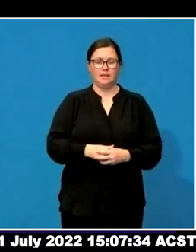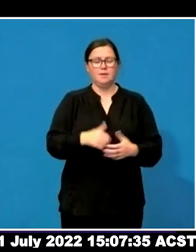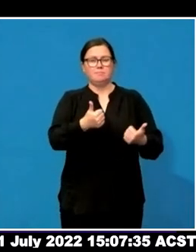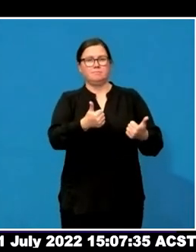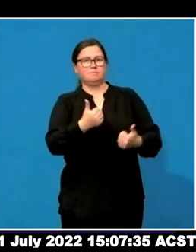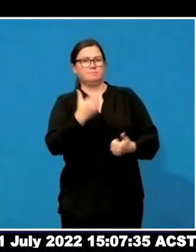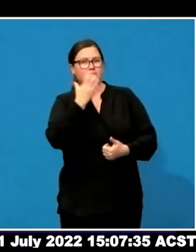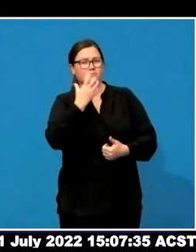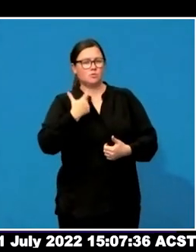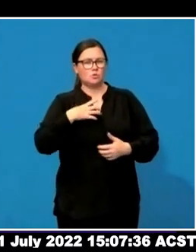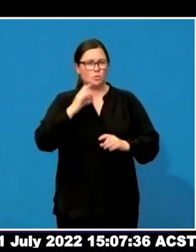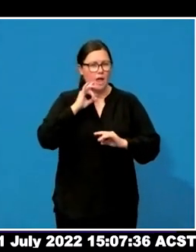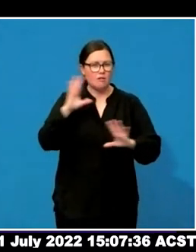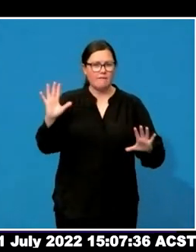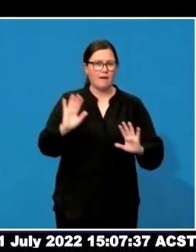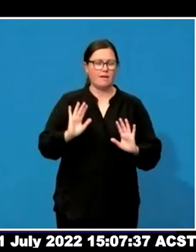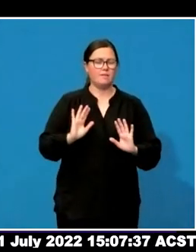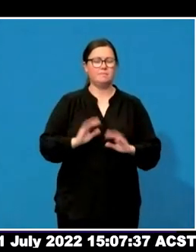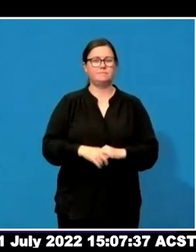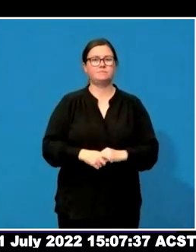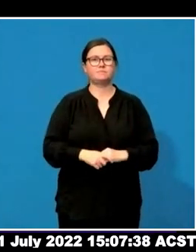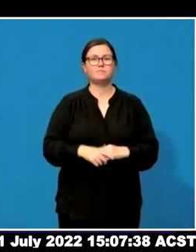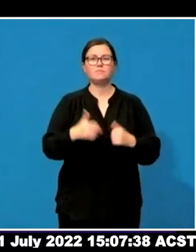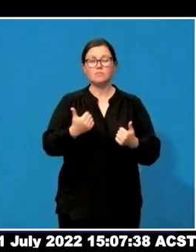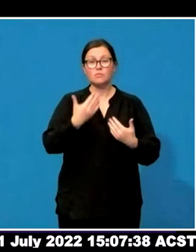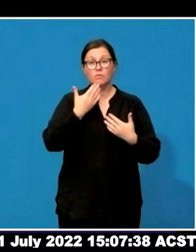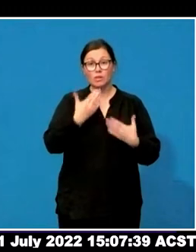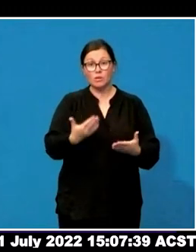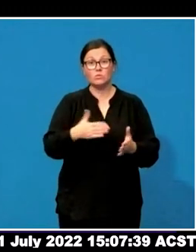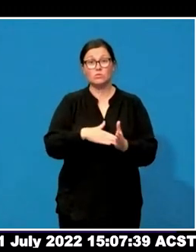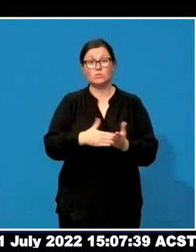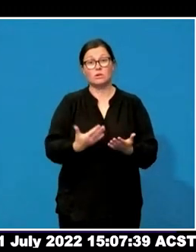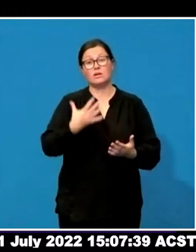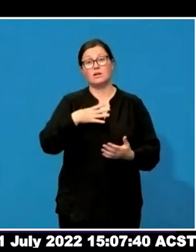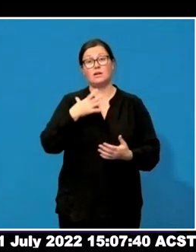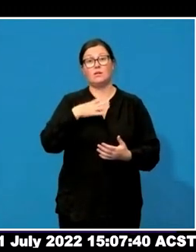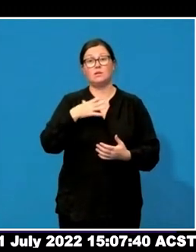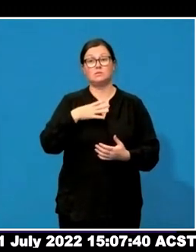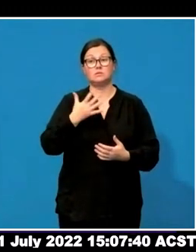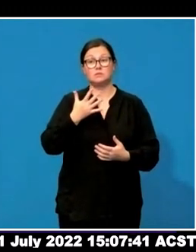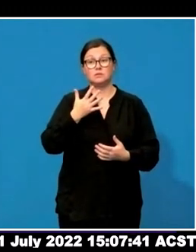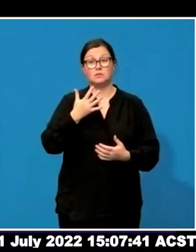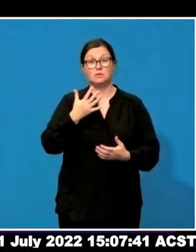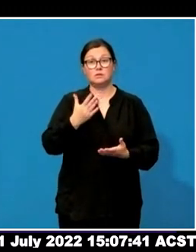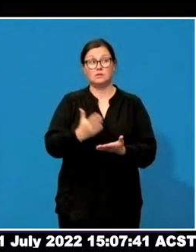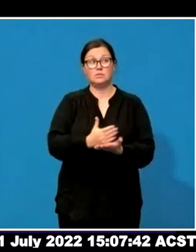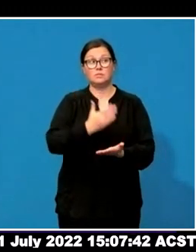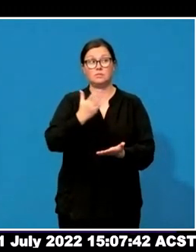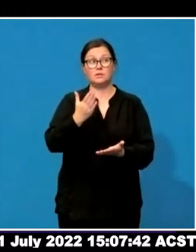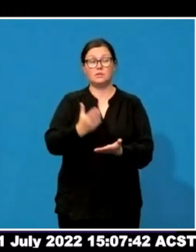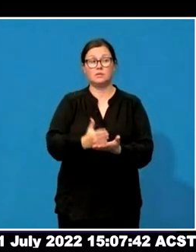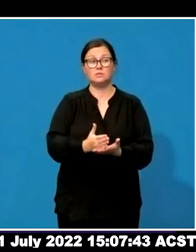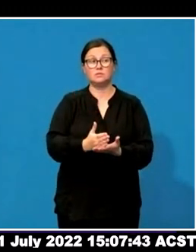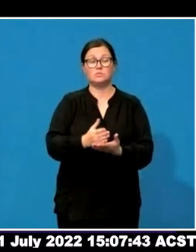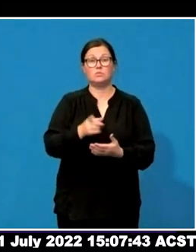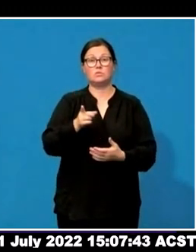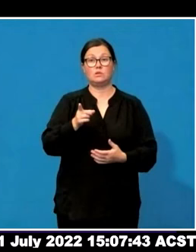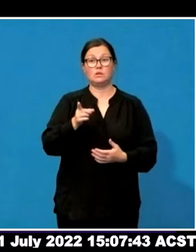Now, I will just inquire, does your - do you have any questions that you wish to ask of